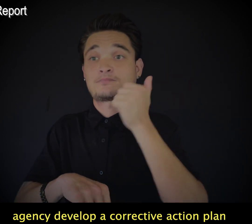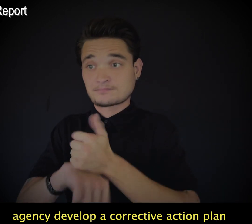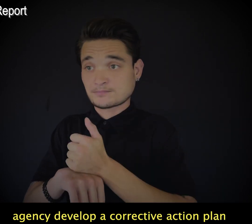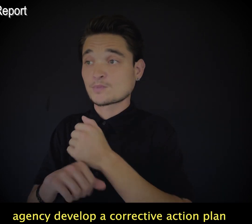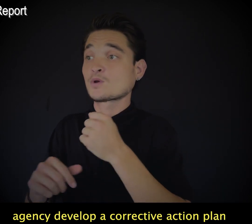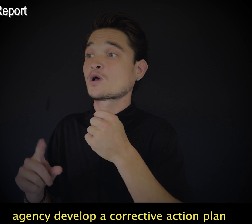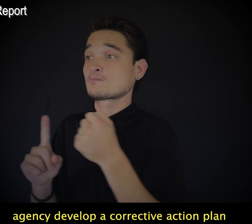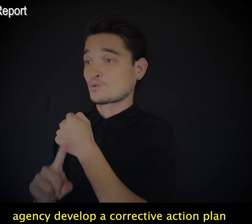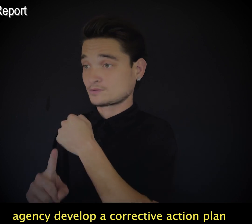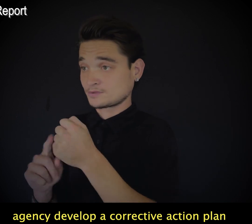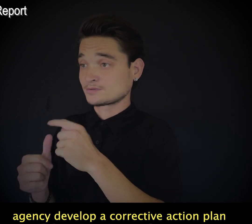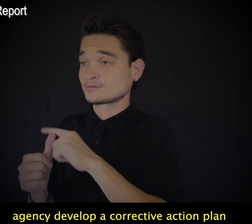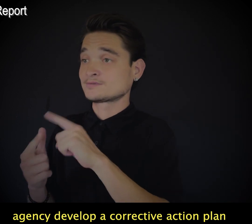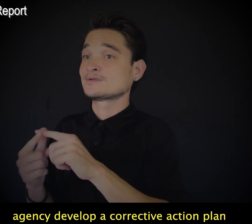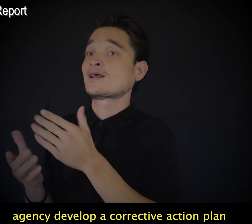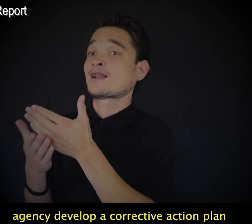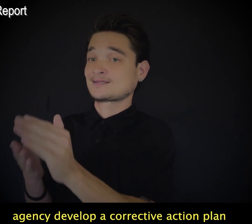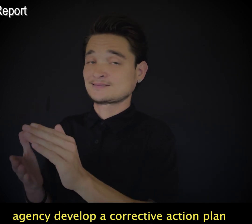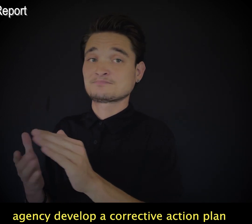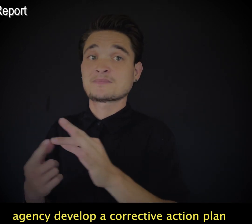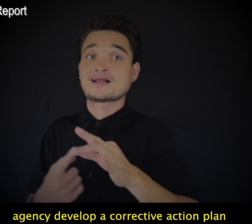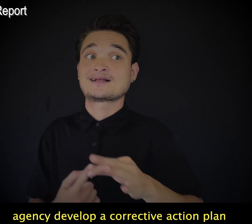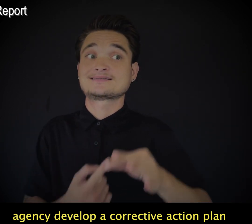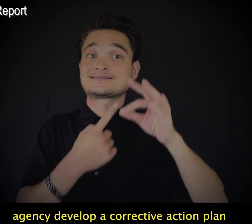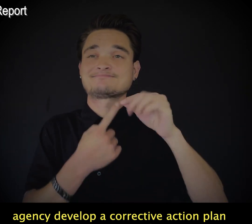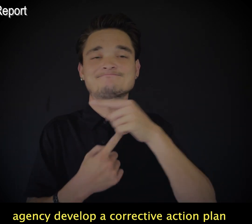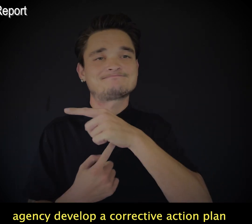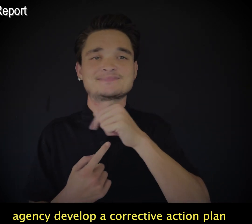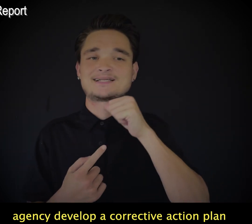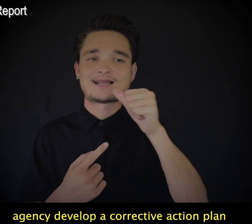agency develop a corrective action plan if there is an issue of concern.